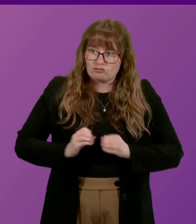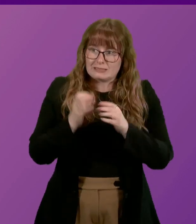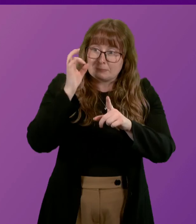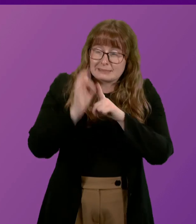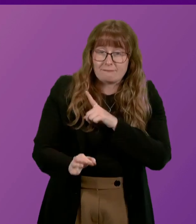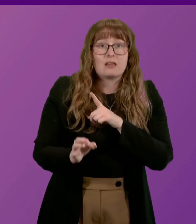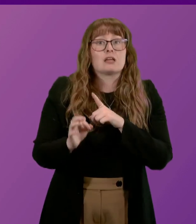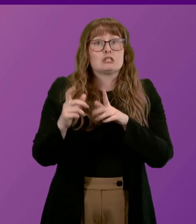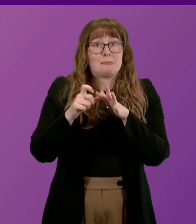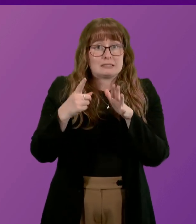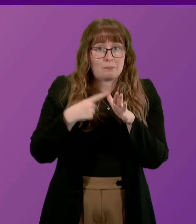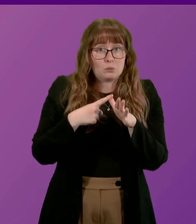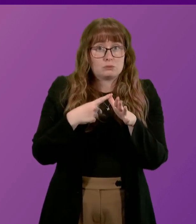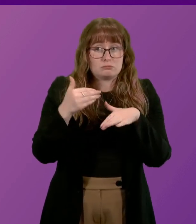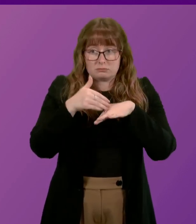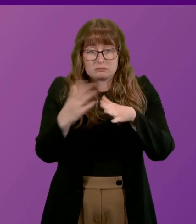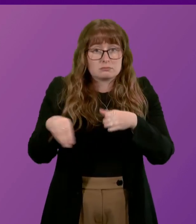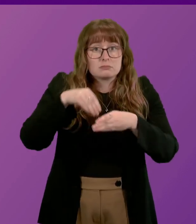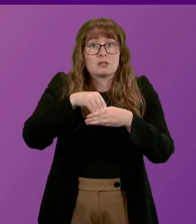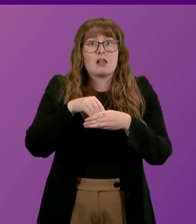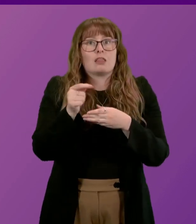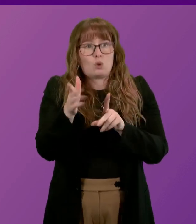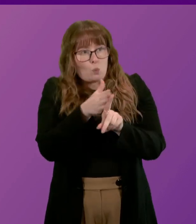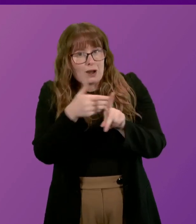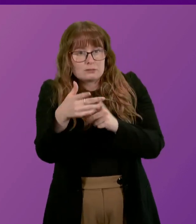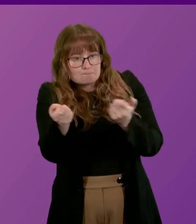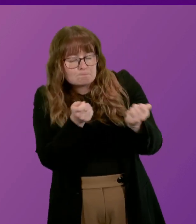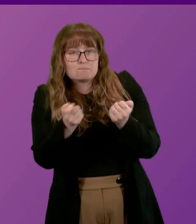of domestic abuse that incorporates coercive and controlling behaviour.